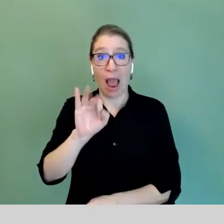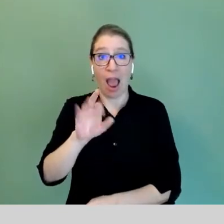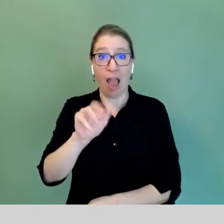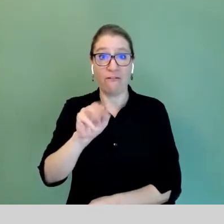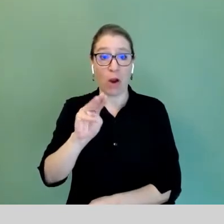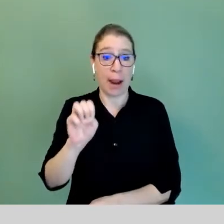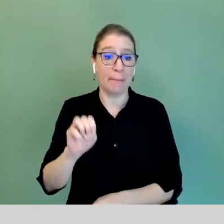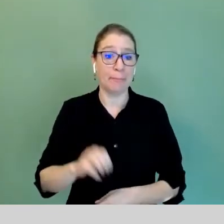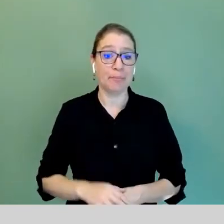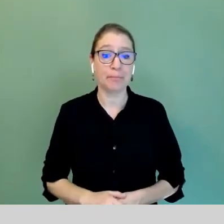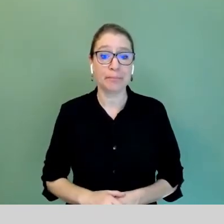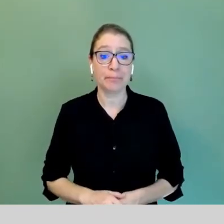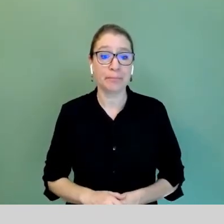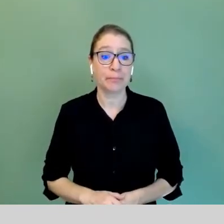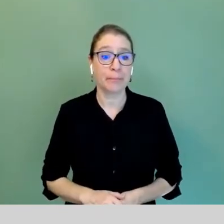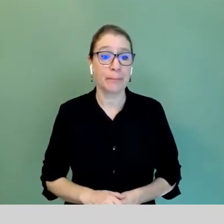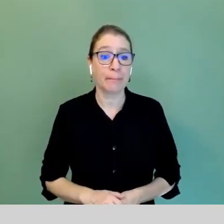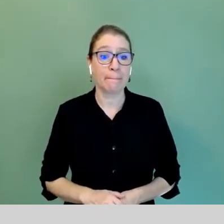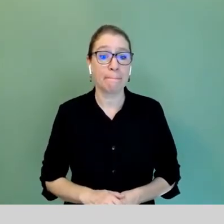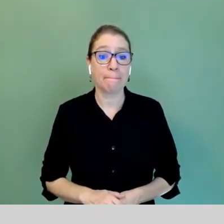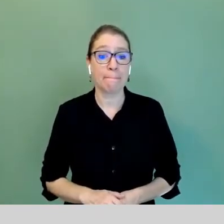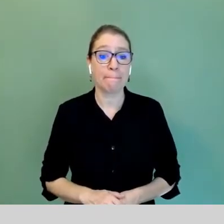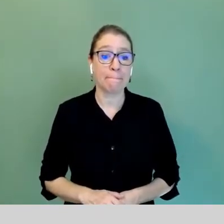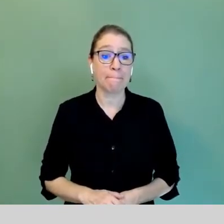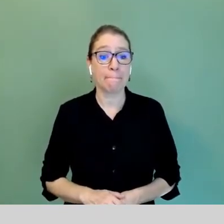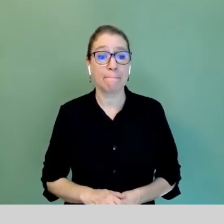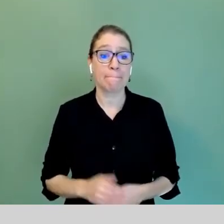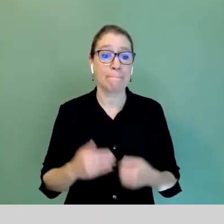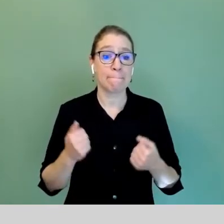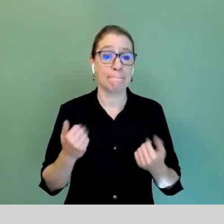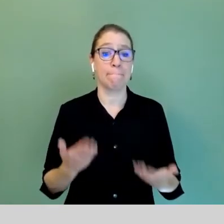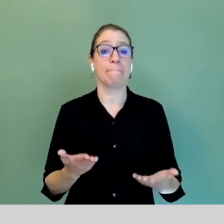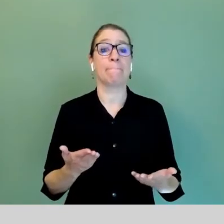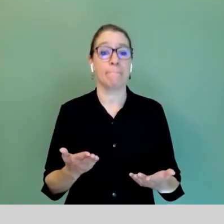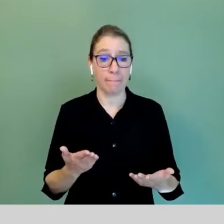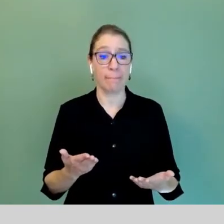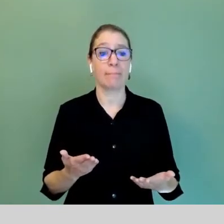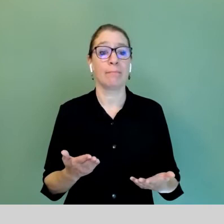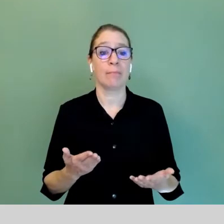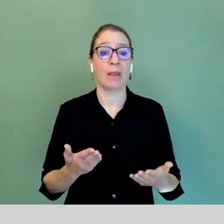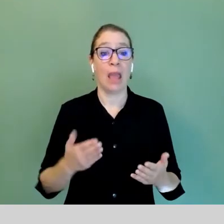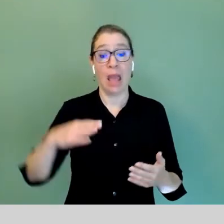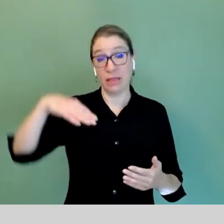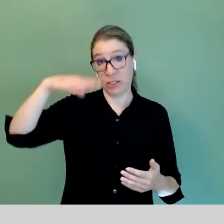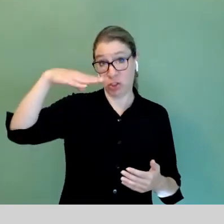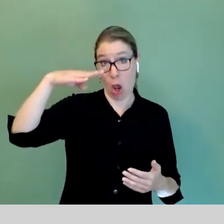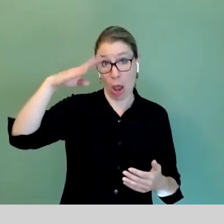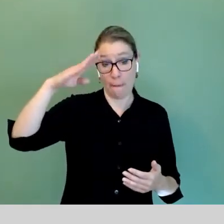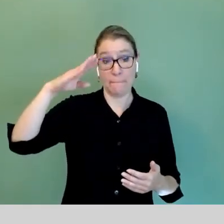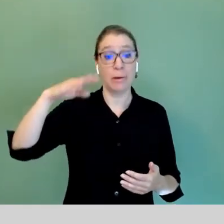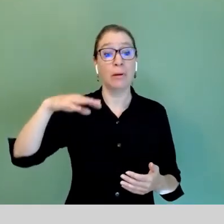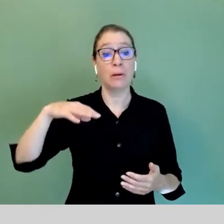So I'm just running this here. And as you can see at the top of this report,